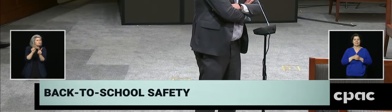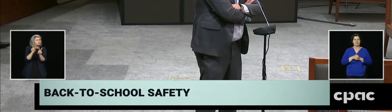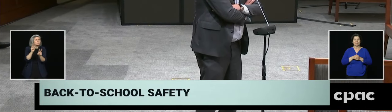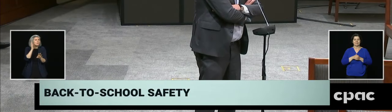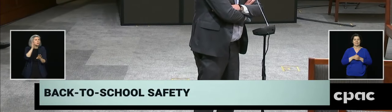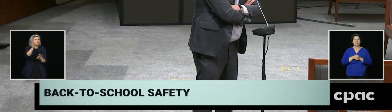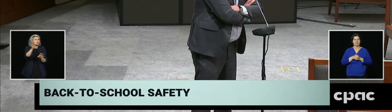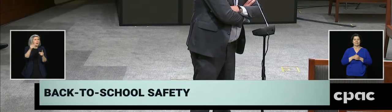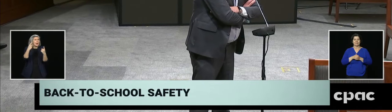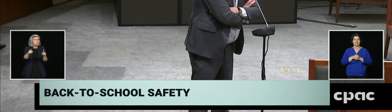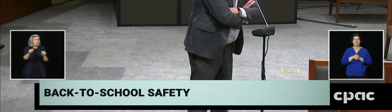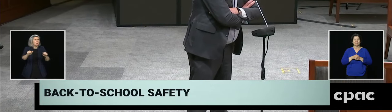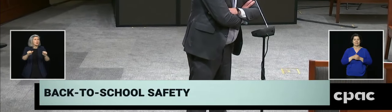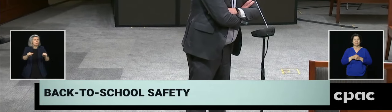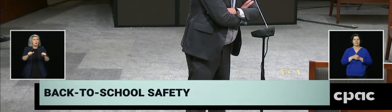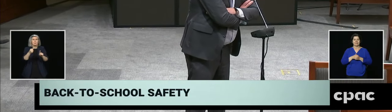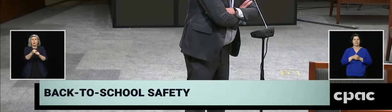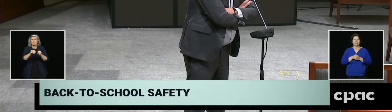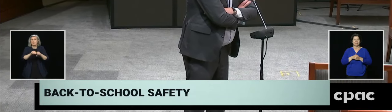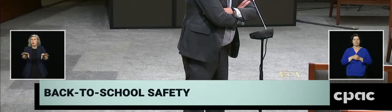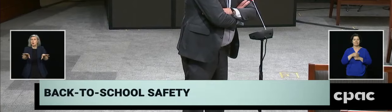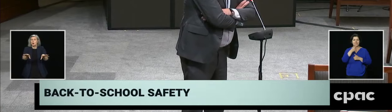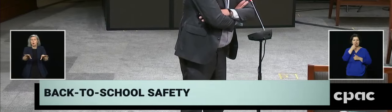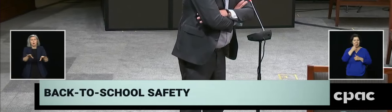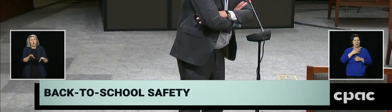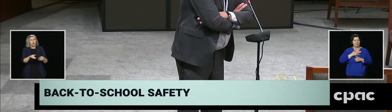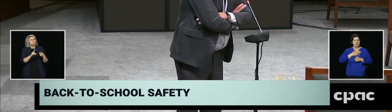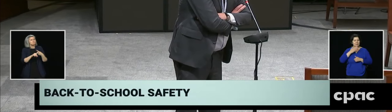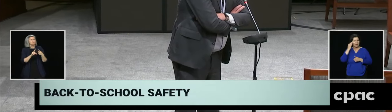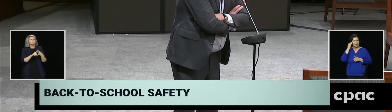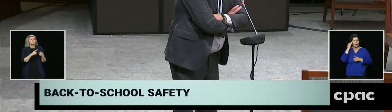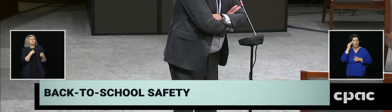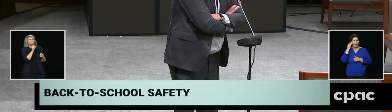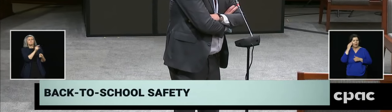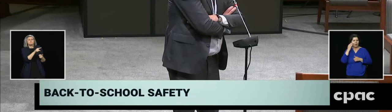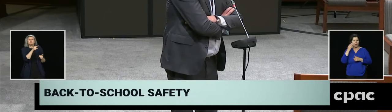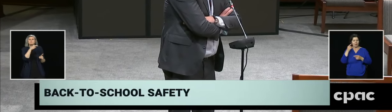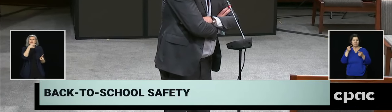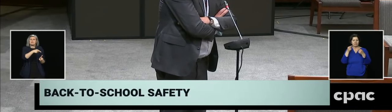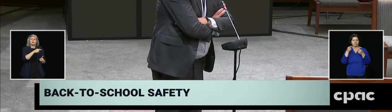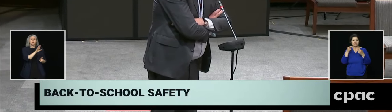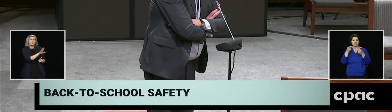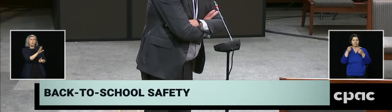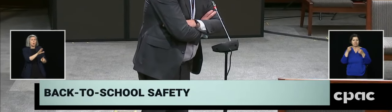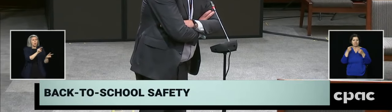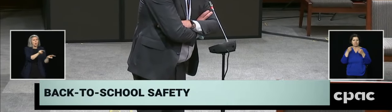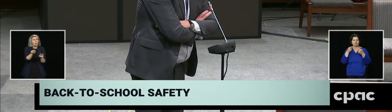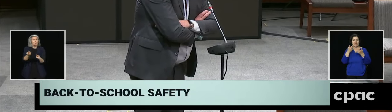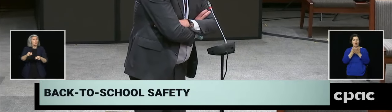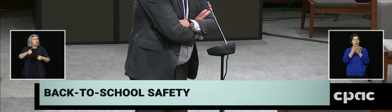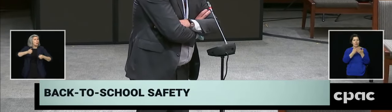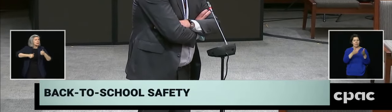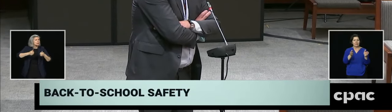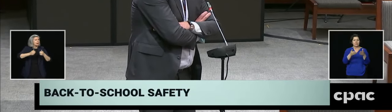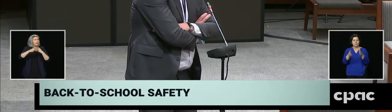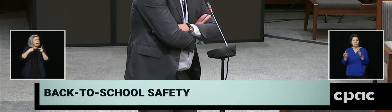GOING TO BE LOOKING FOR, WHEN,